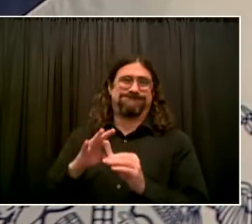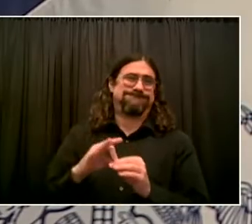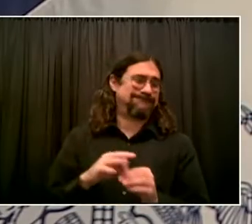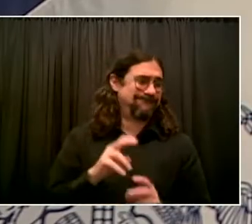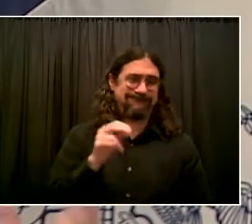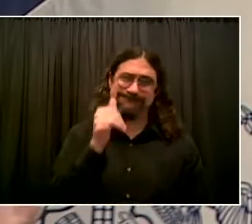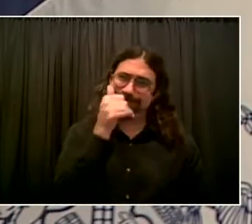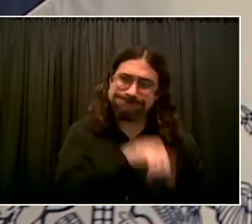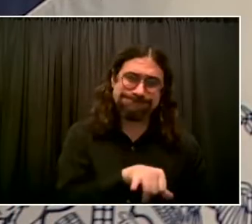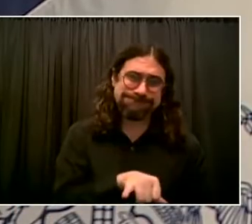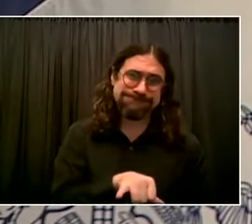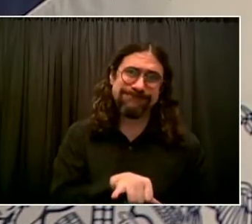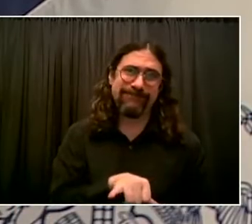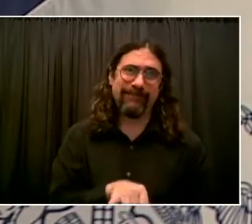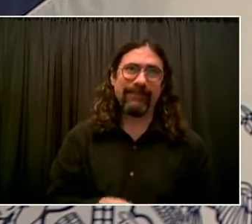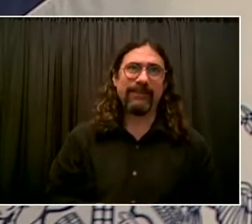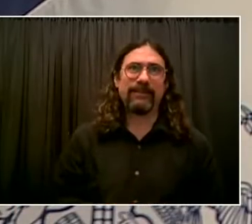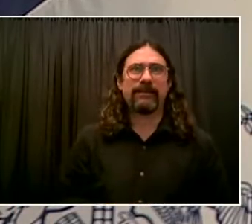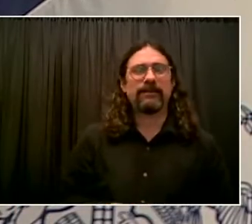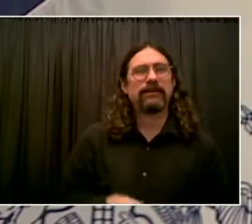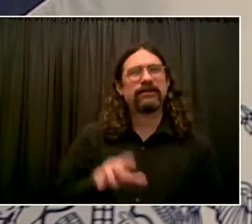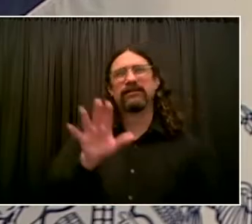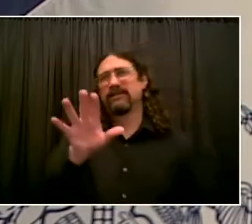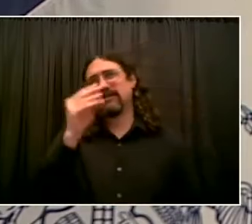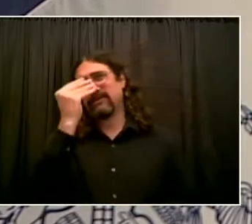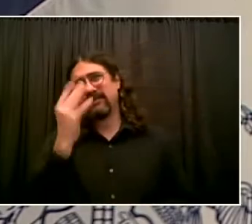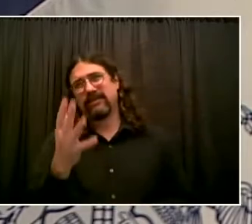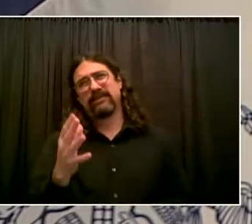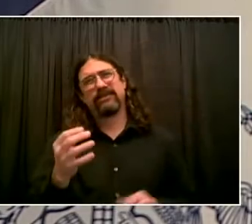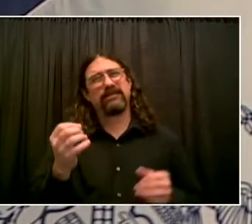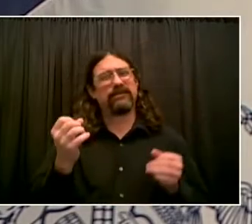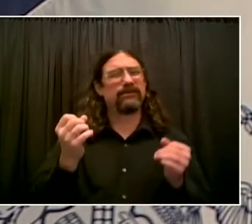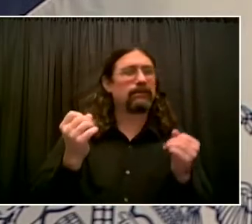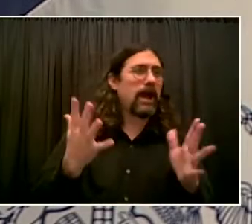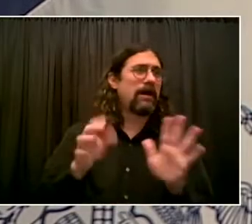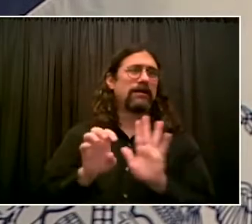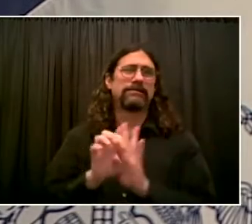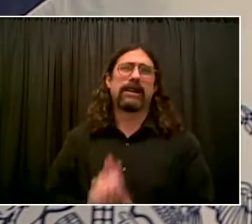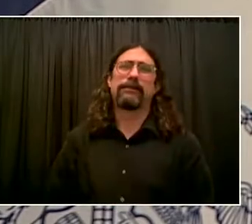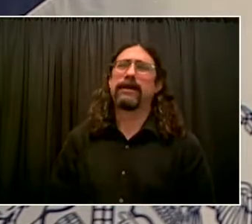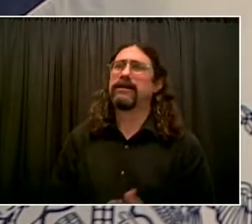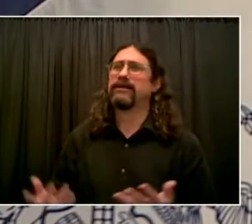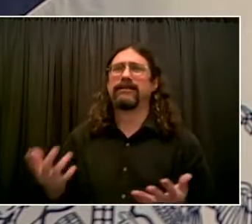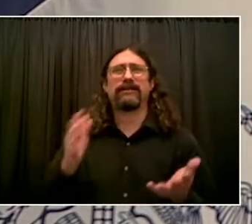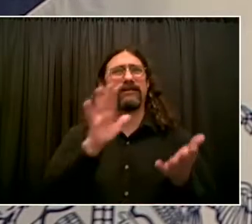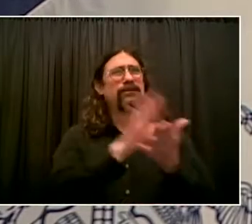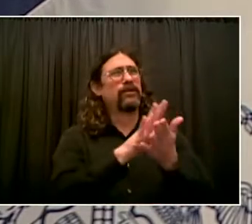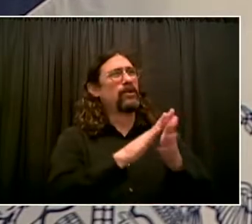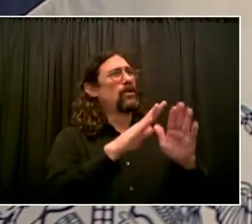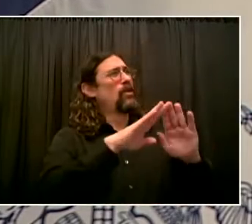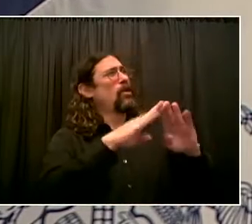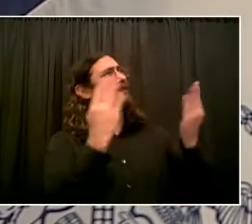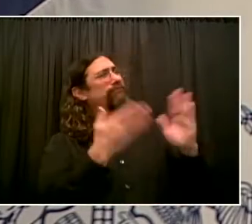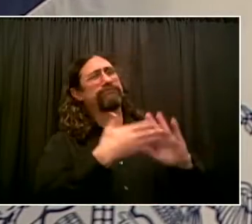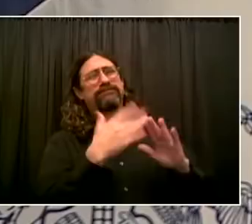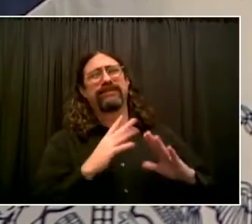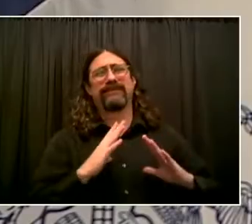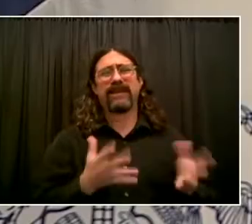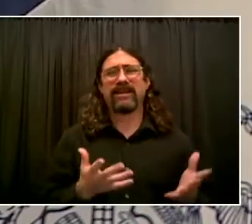HWO HAS FOLLOWED UP ON THIS ISSUE, AND I AM STUNNED IT IS NOT FRONT-PAGE NEWS. THE SCOOHLS ARFUE LLY RUNNING. ALL THE KIDS ARE IN SCHOOL. THE PUBLIC WORKFORCE OVERWHELMINGLY VACCINATED.